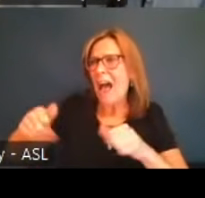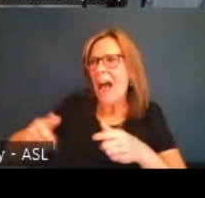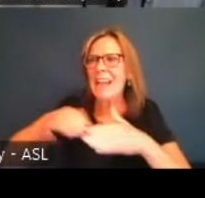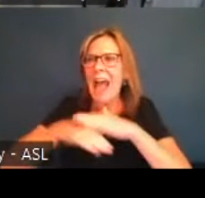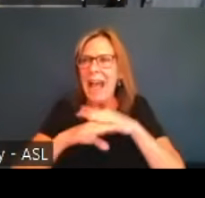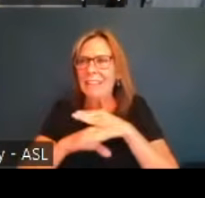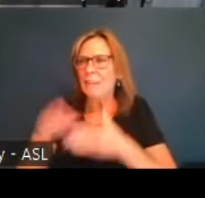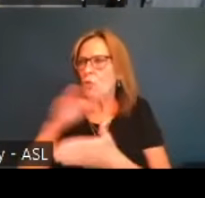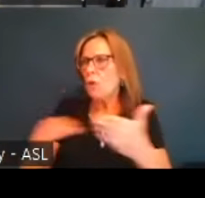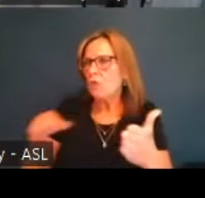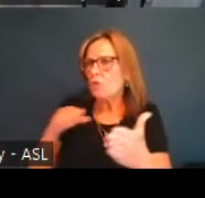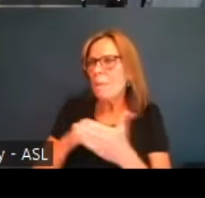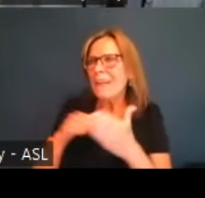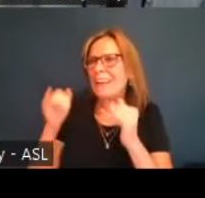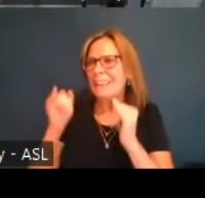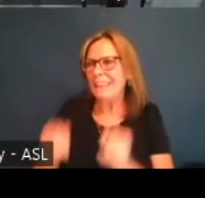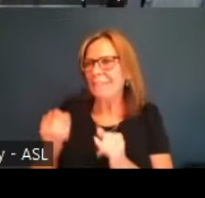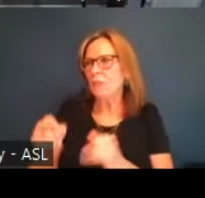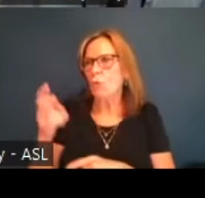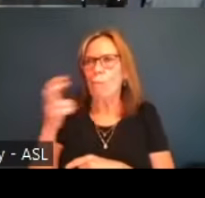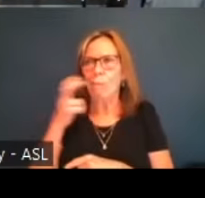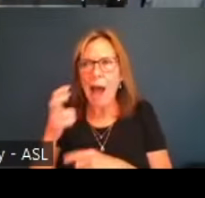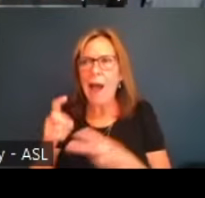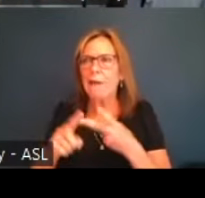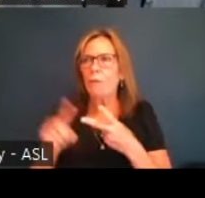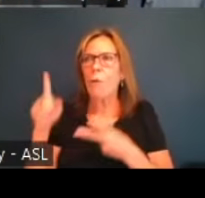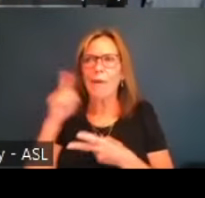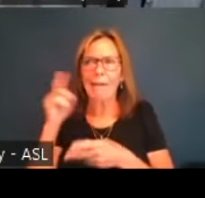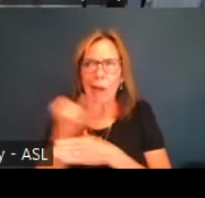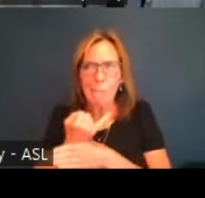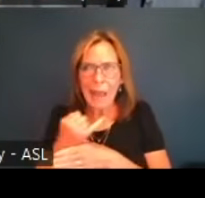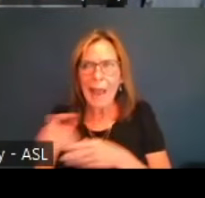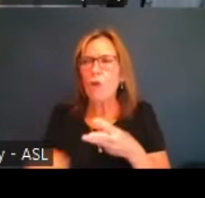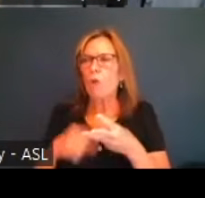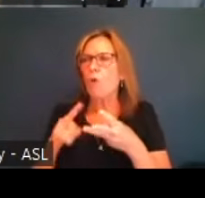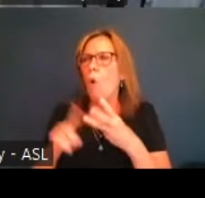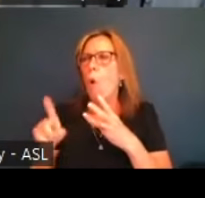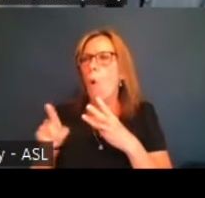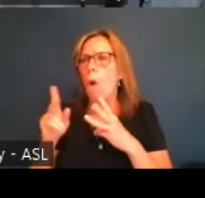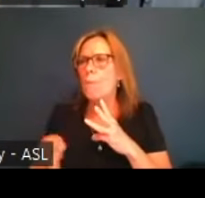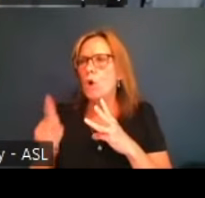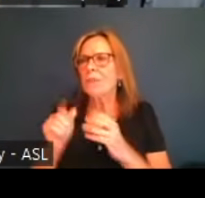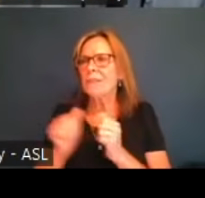because that person is accompanied by a dog that has been trained to work or perform specific tasks for the